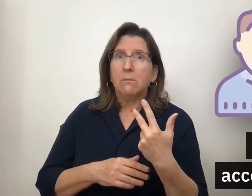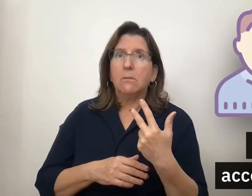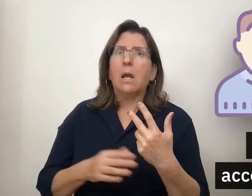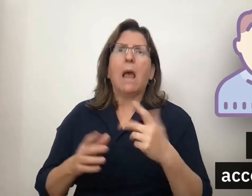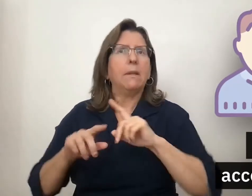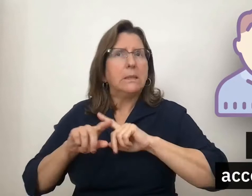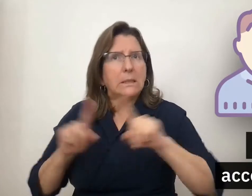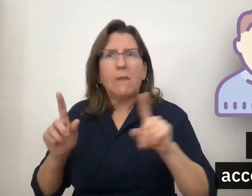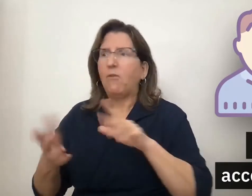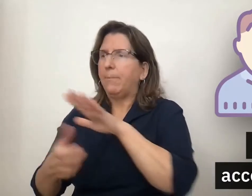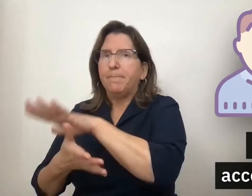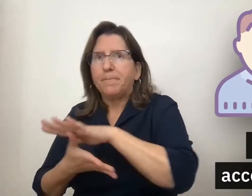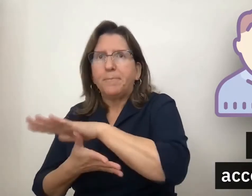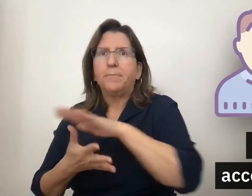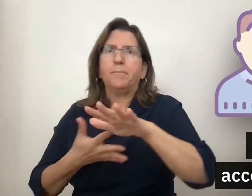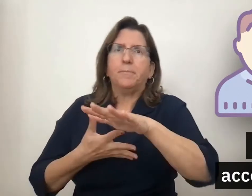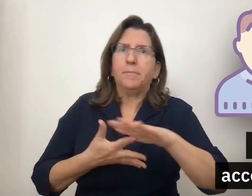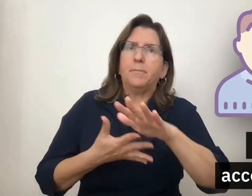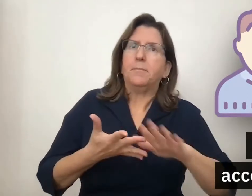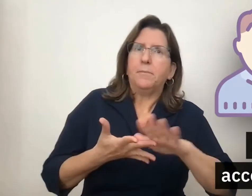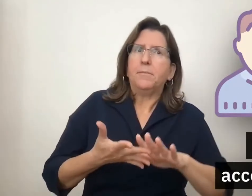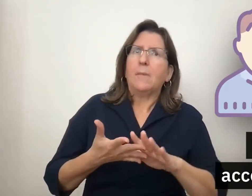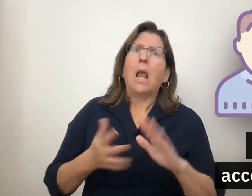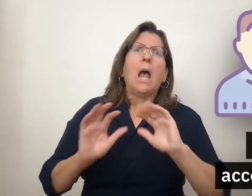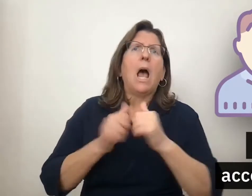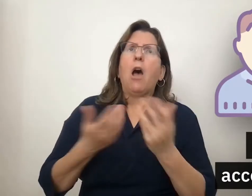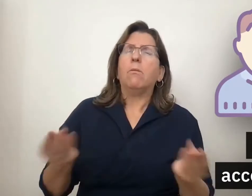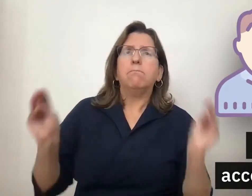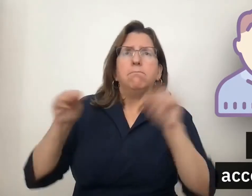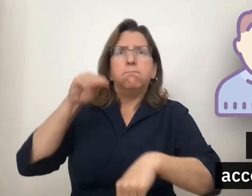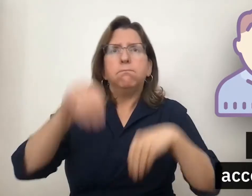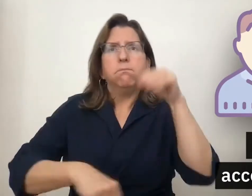and how the elements of each level can be incorporated